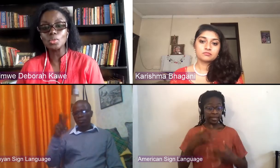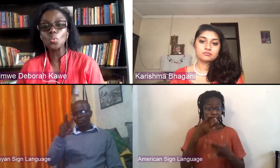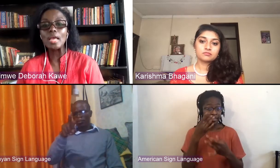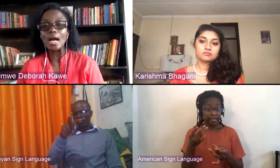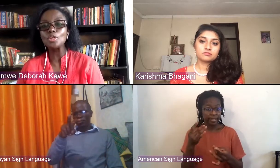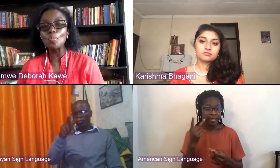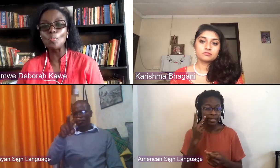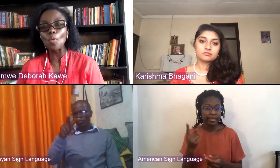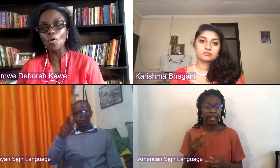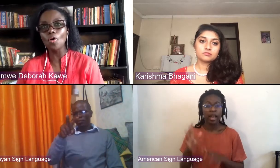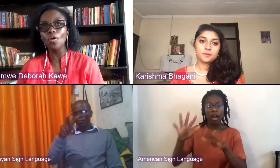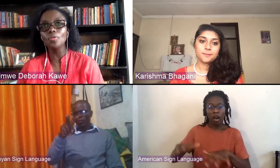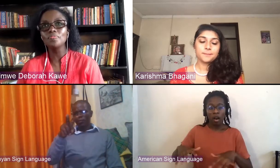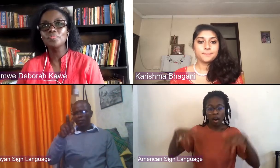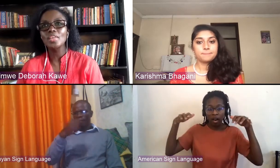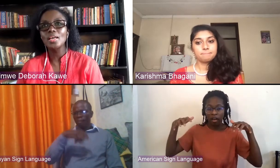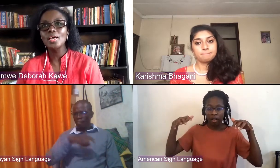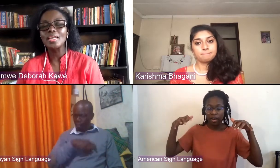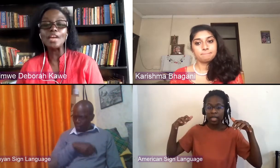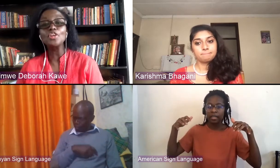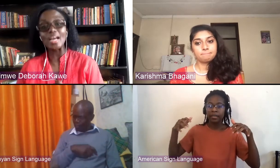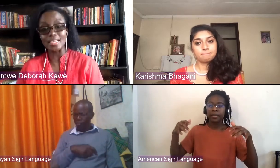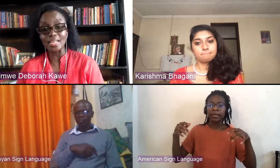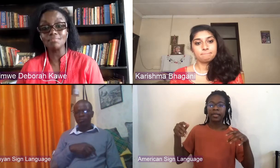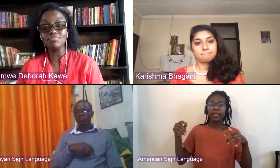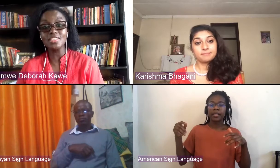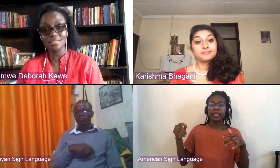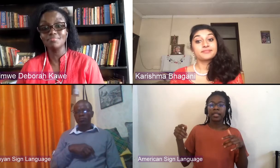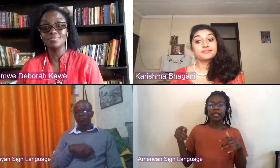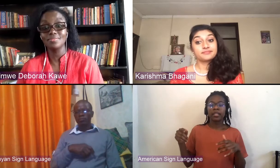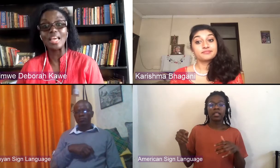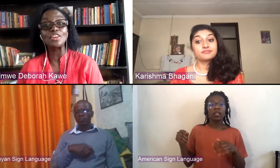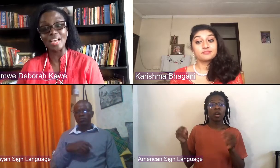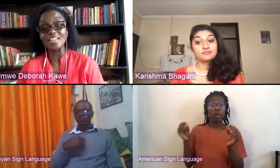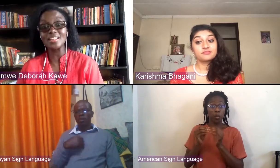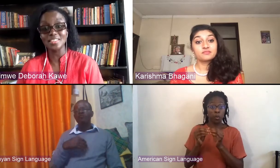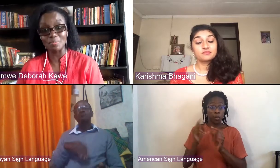we had more non Ugandans than Ugandans themselves.